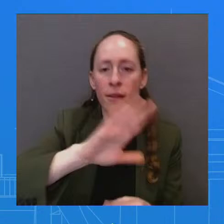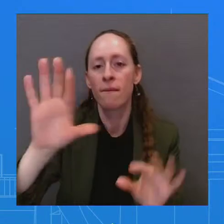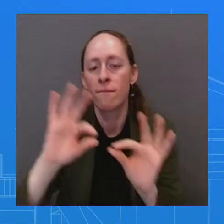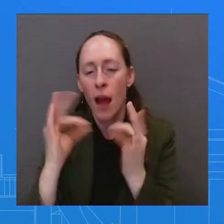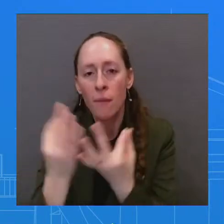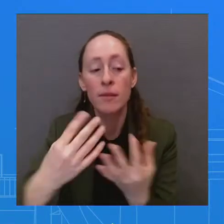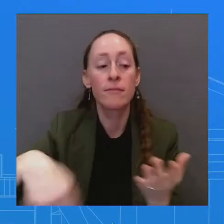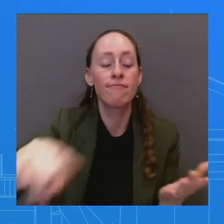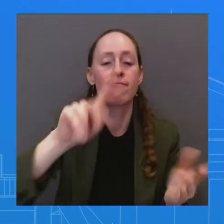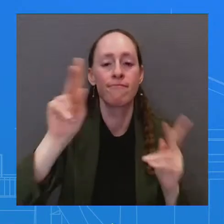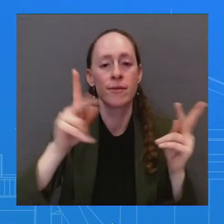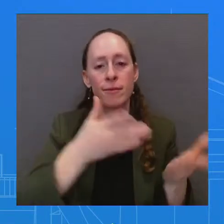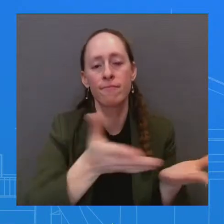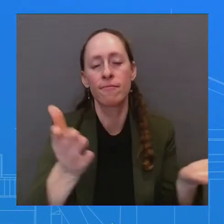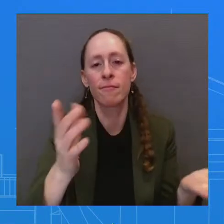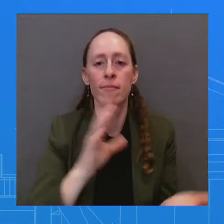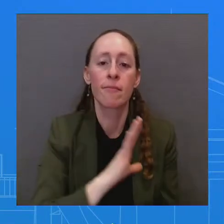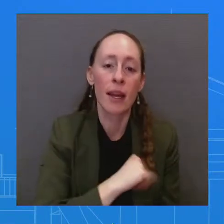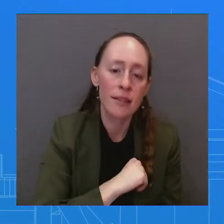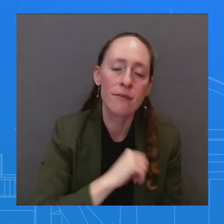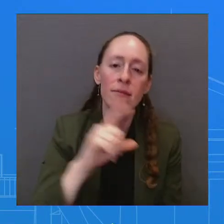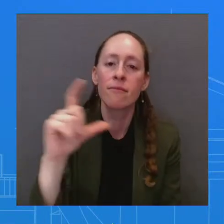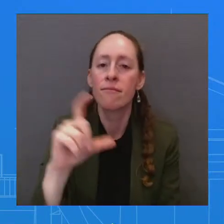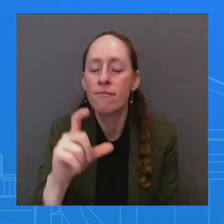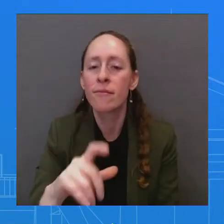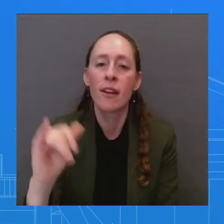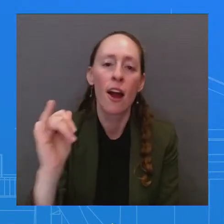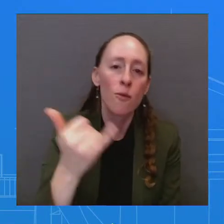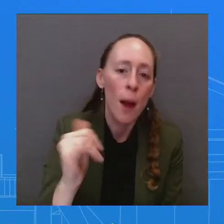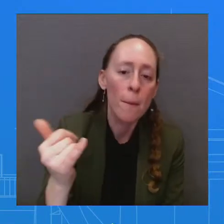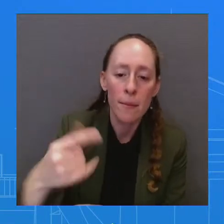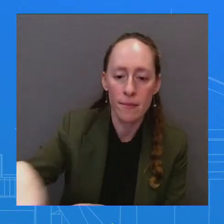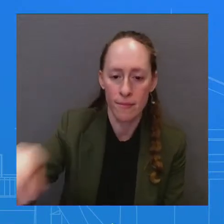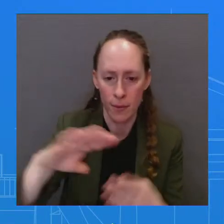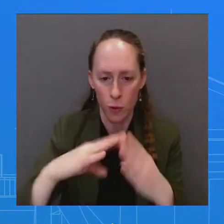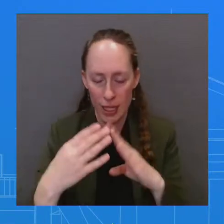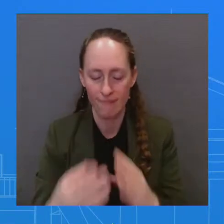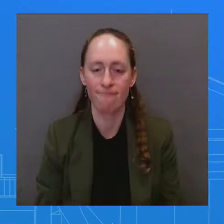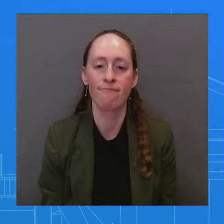While we are waiting for more facts, we know this: There is absolutely --